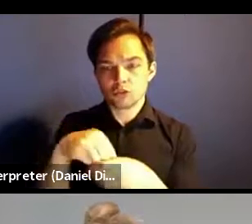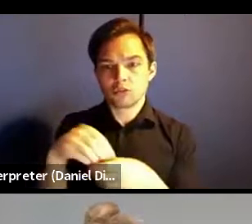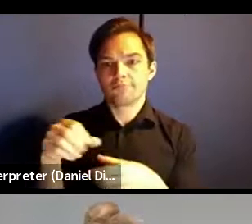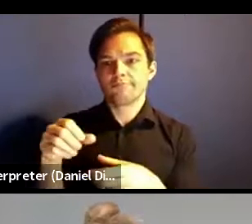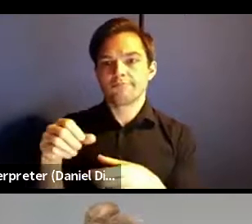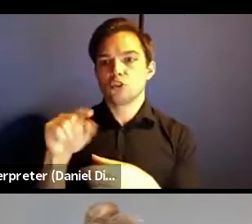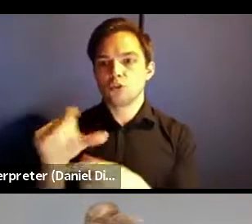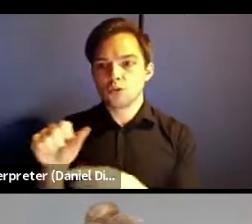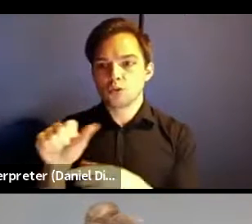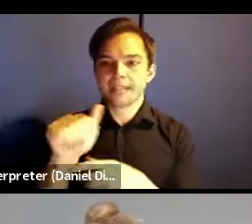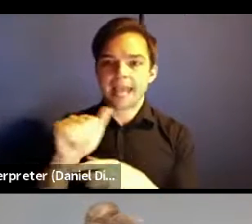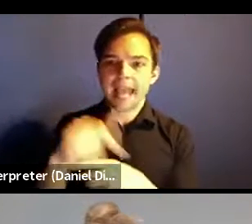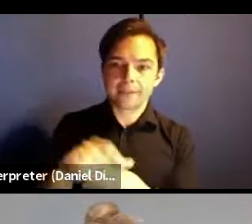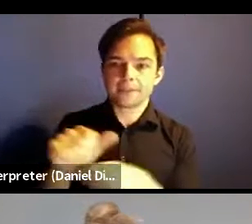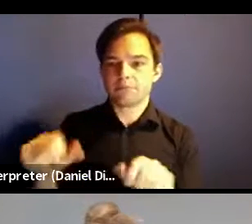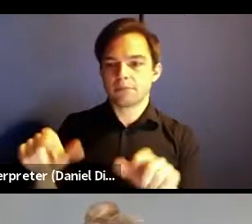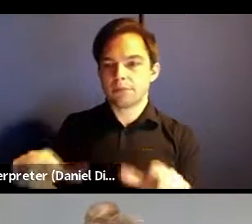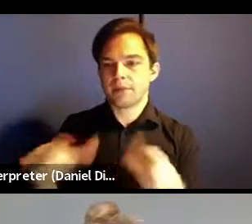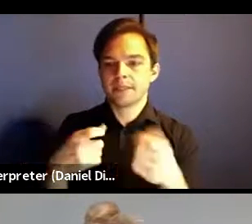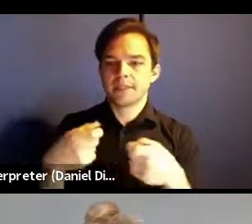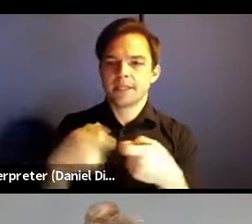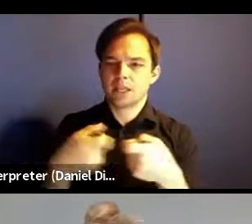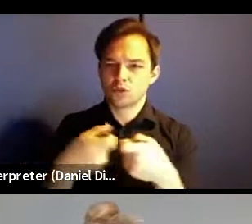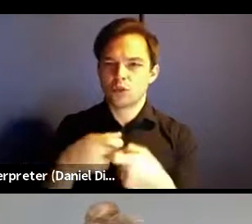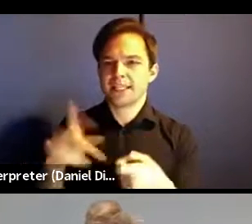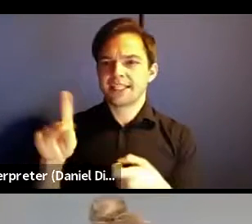electronic information, kiosks, and much, much more